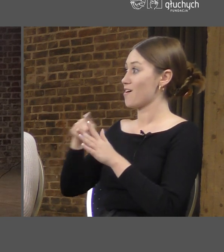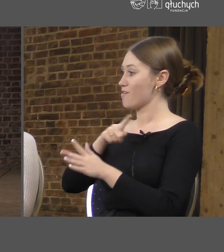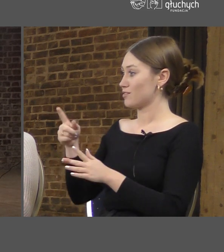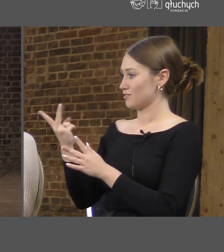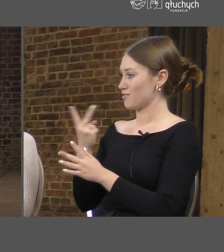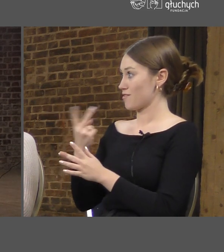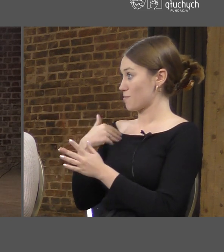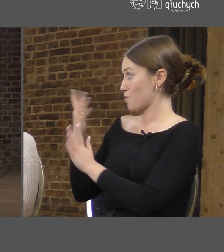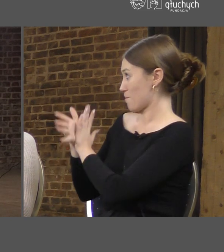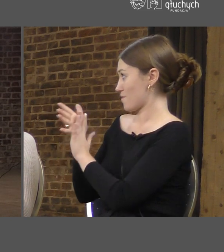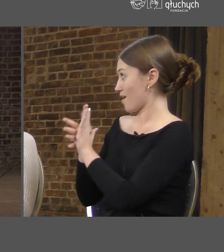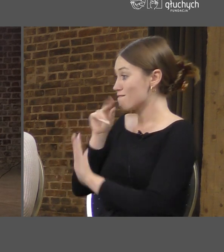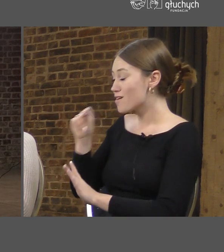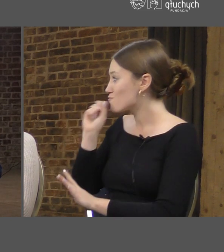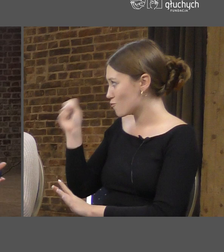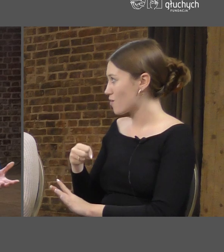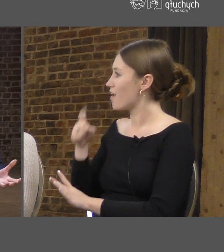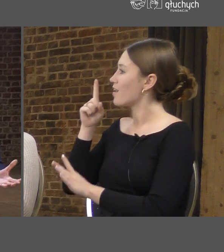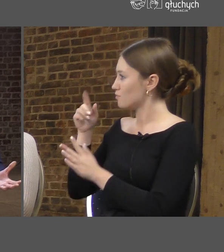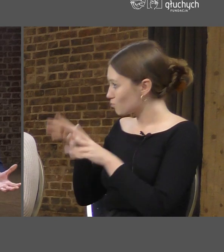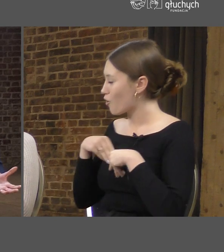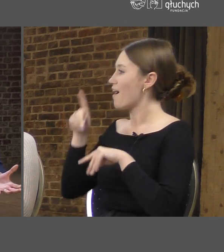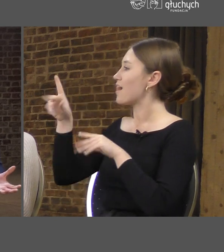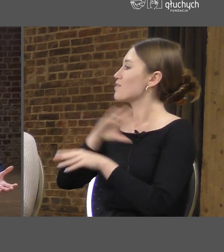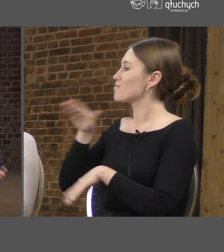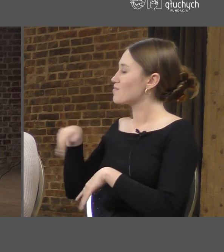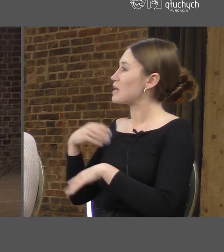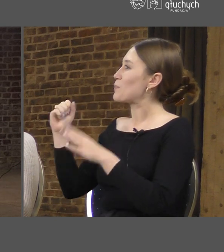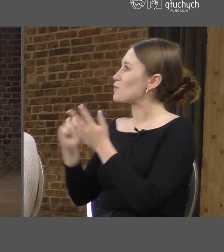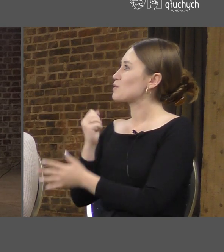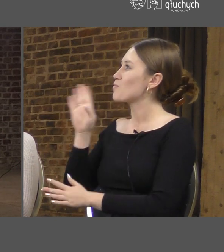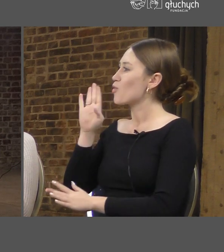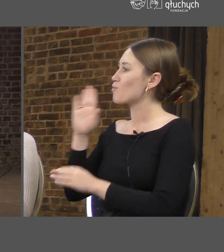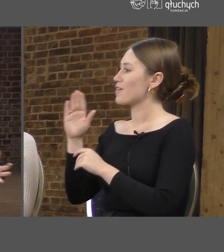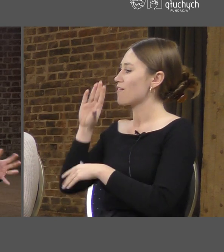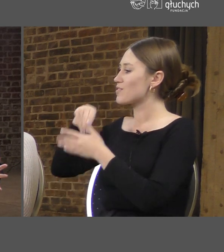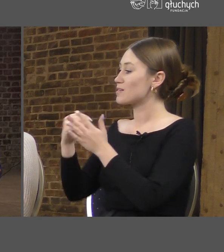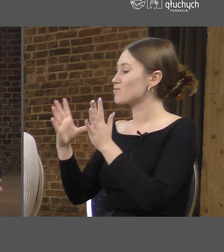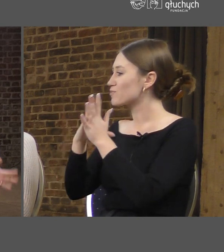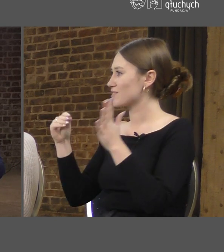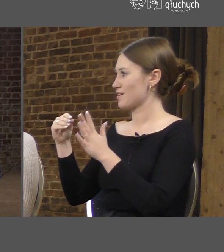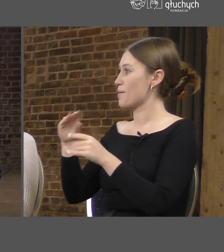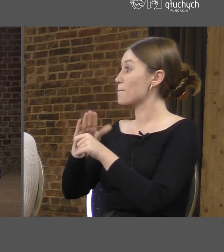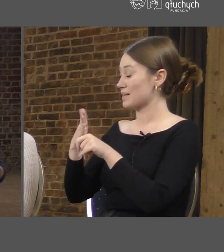It shows that you can, though, you just have to pull off a little bit these international standards to Poland,